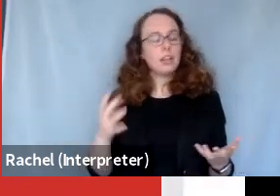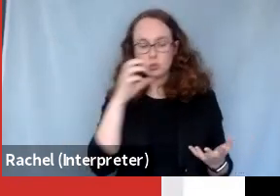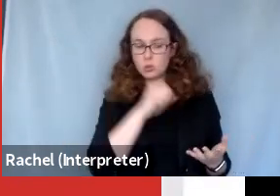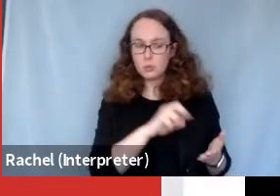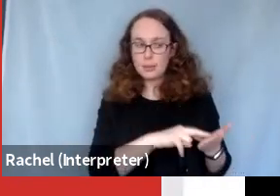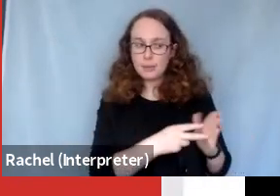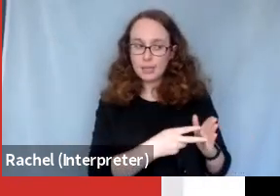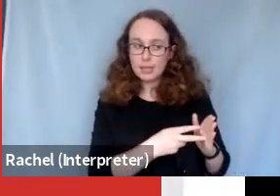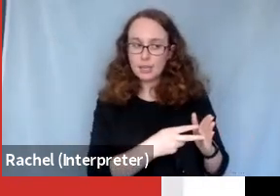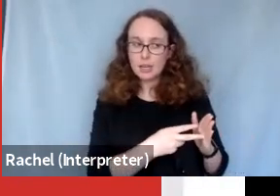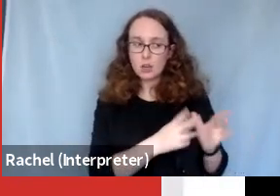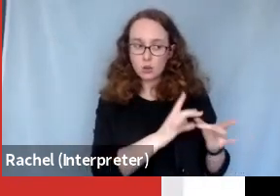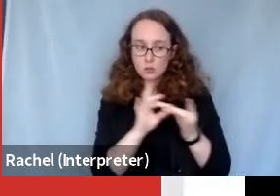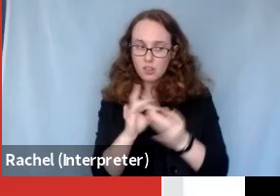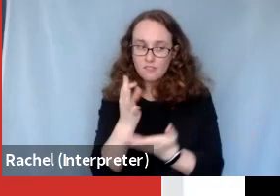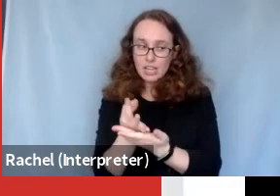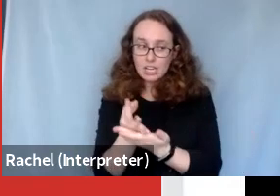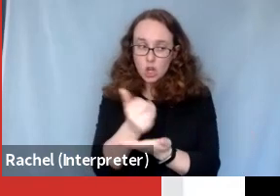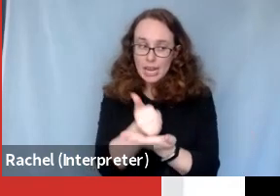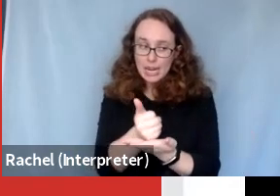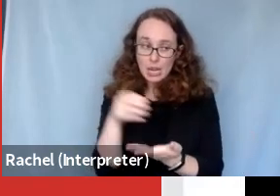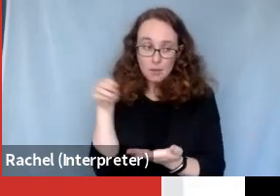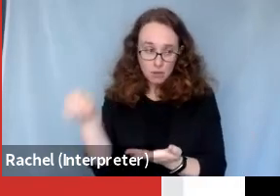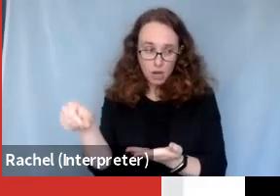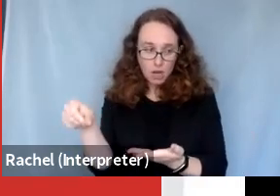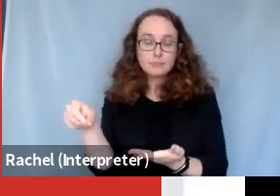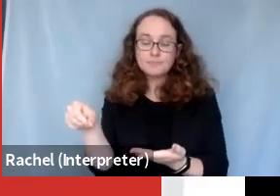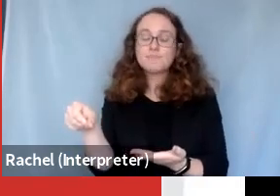a financial aid purchase, we would have to